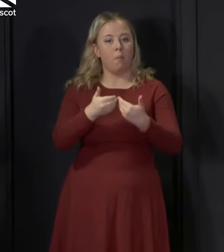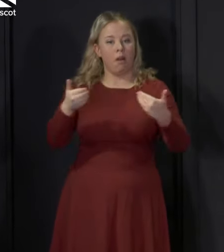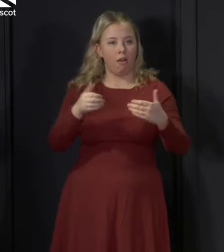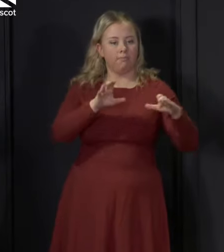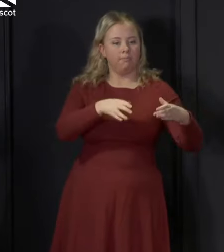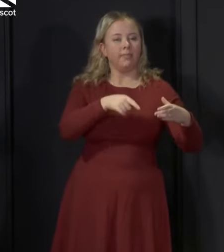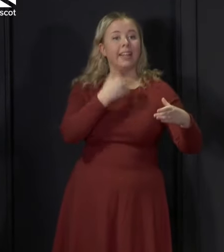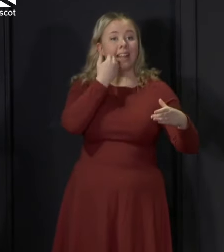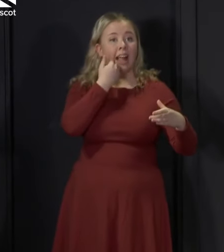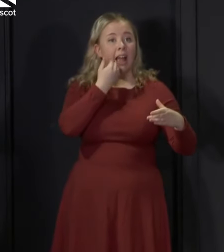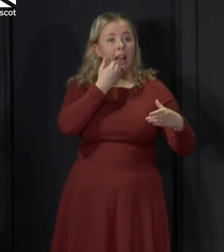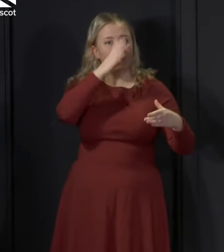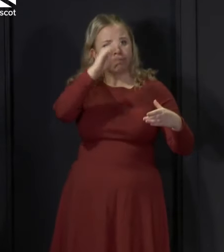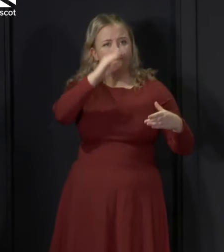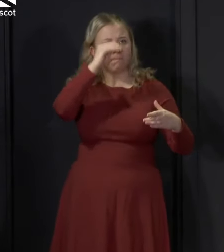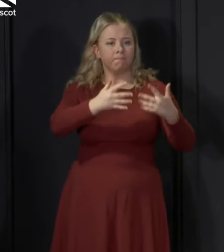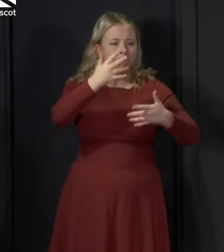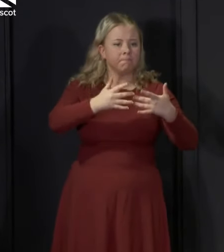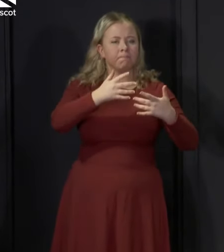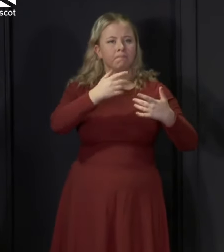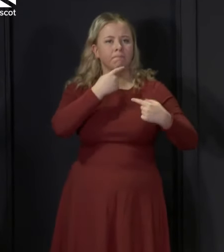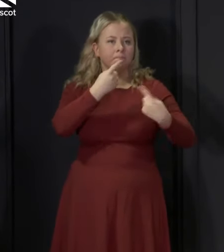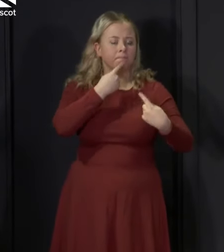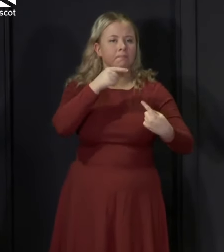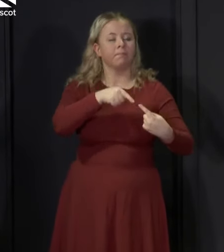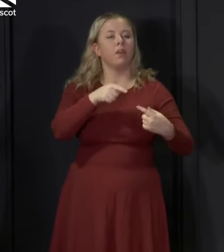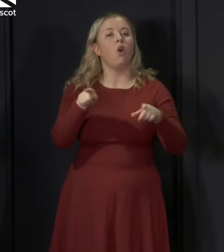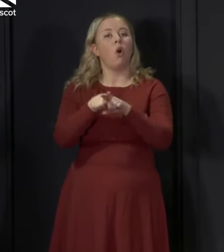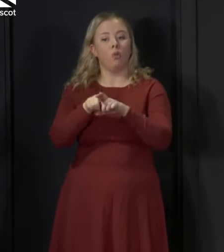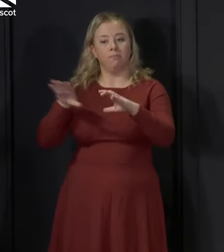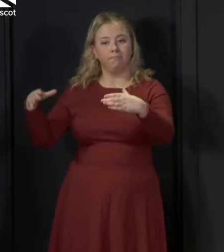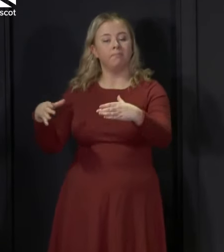figures that you are used to hearing me present, and also a summary of the key points from